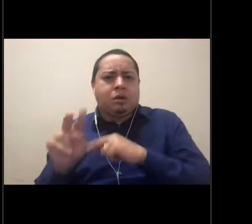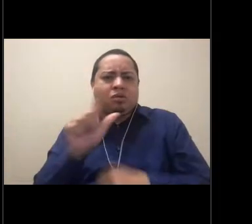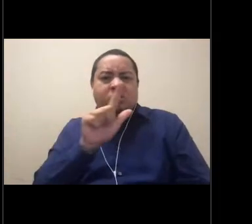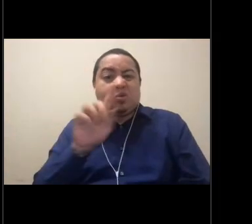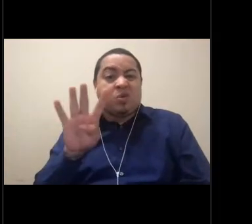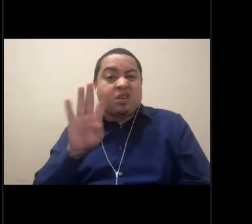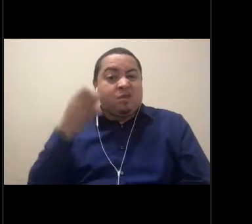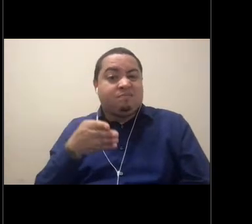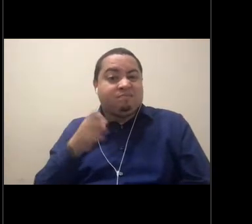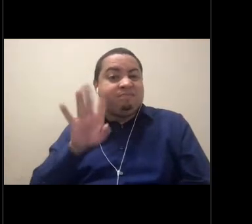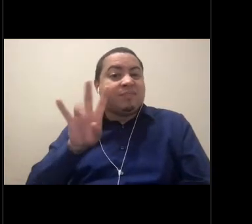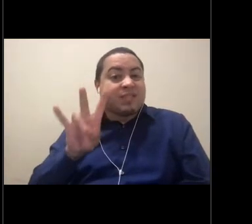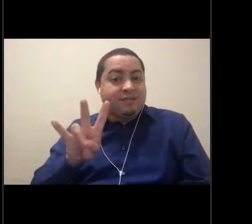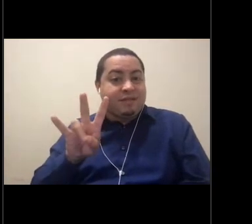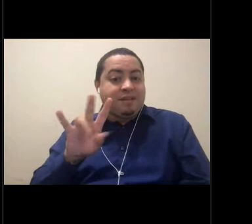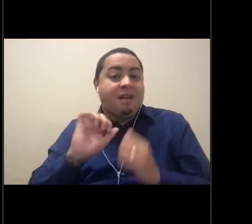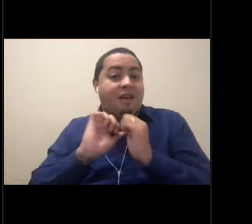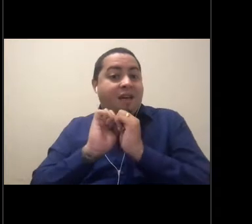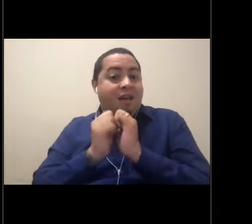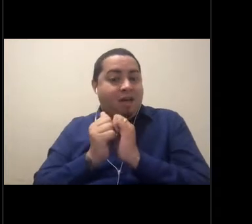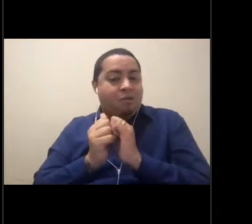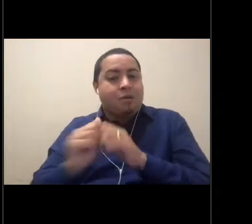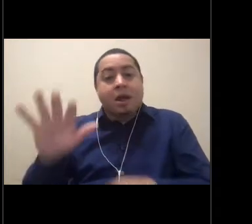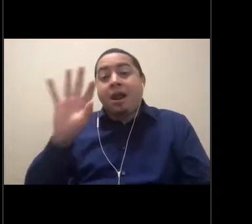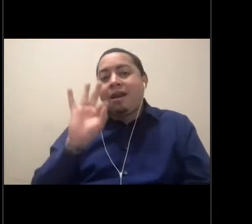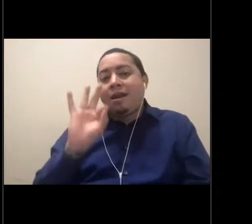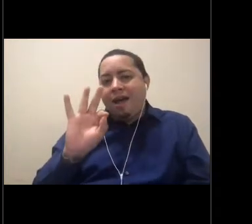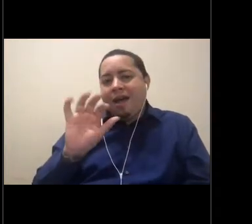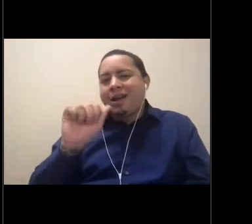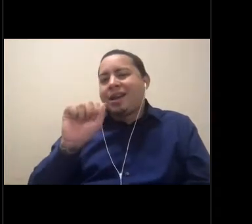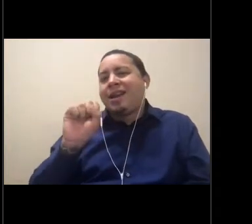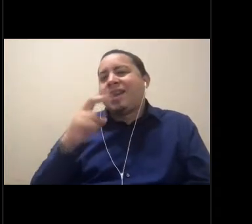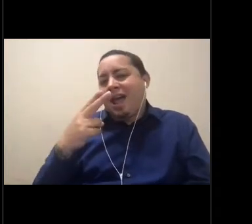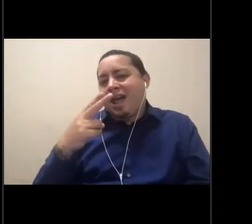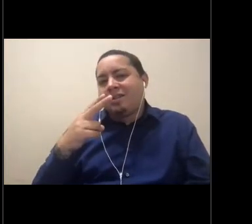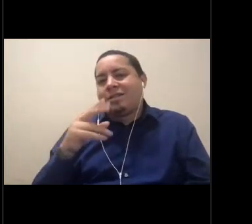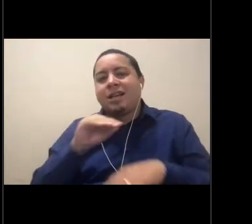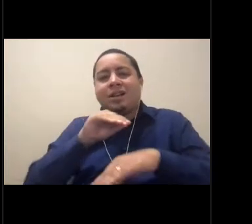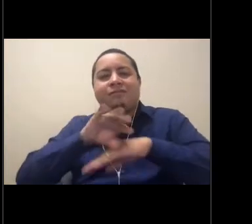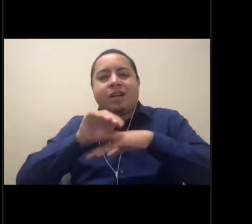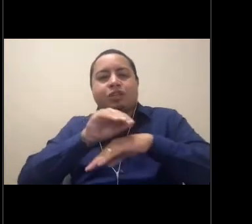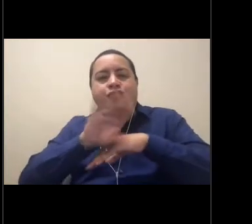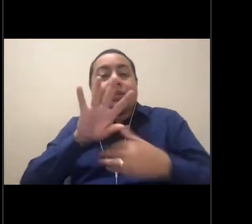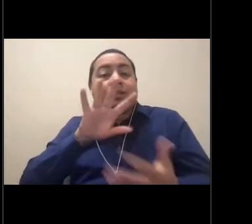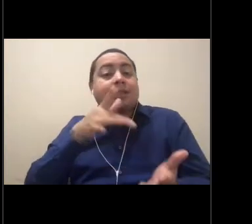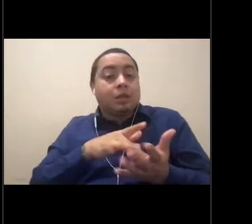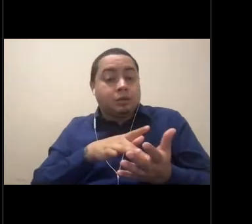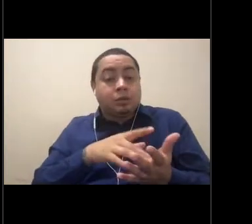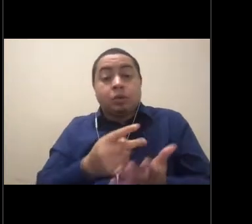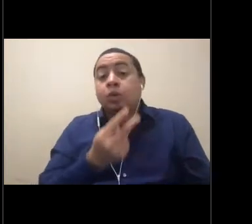by nine different Volcanic Ash Advisory Centers. And two of these centers are within NOAA.